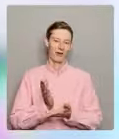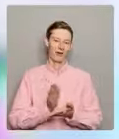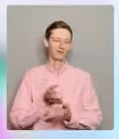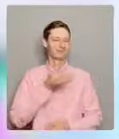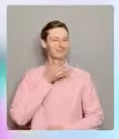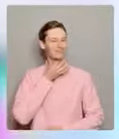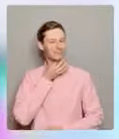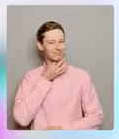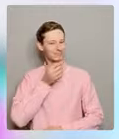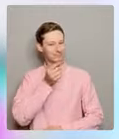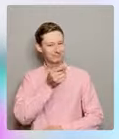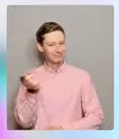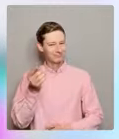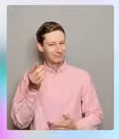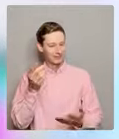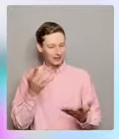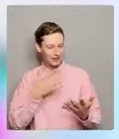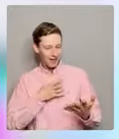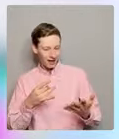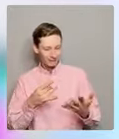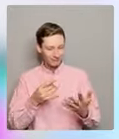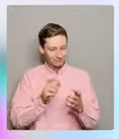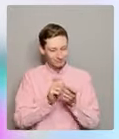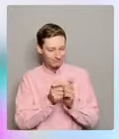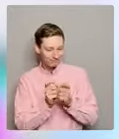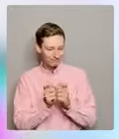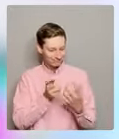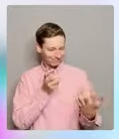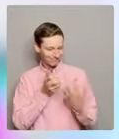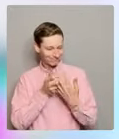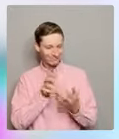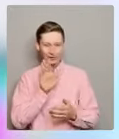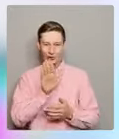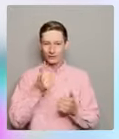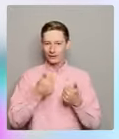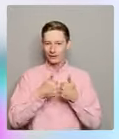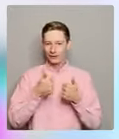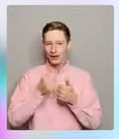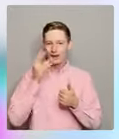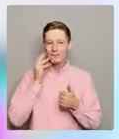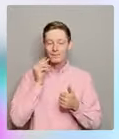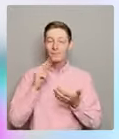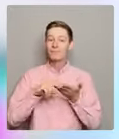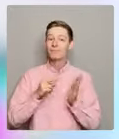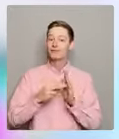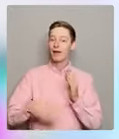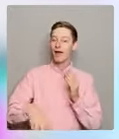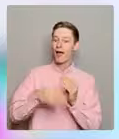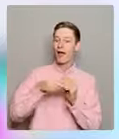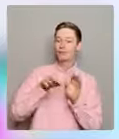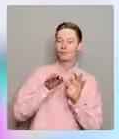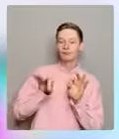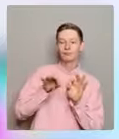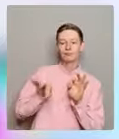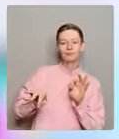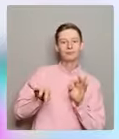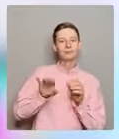All right, how many of you out there like to personalize things about your gaming experience? Whether you enable subtitles,